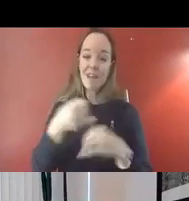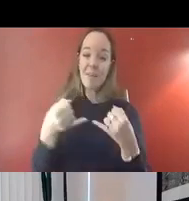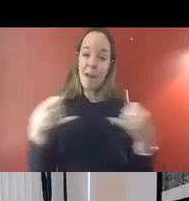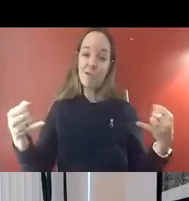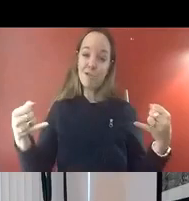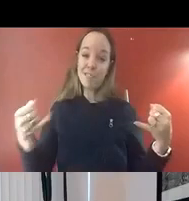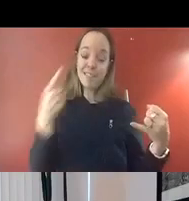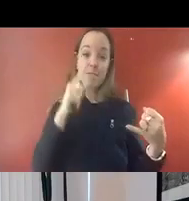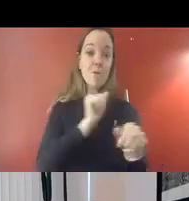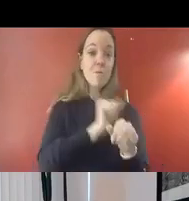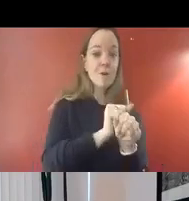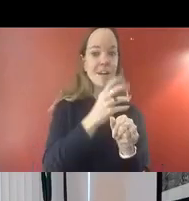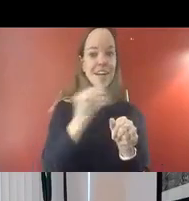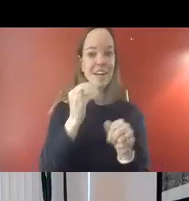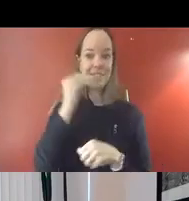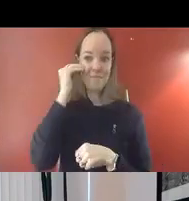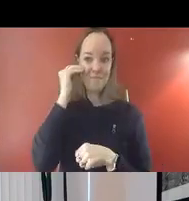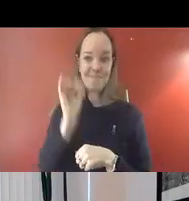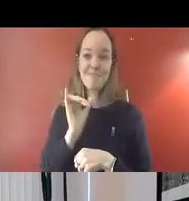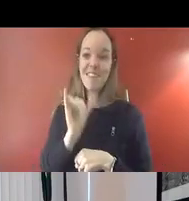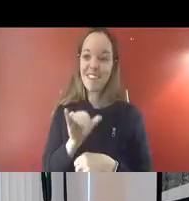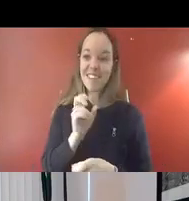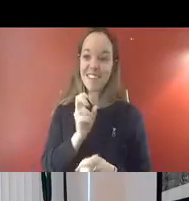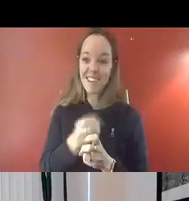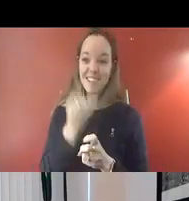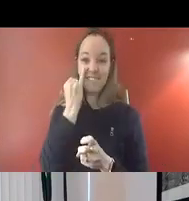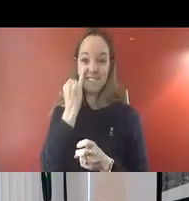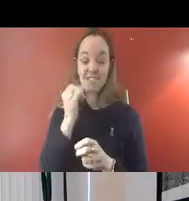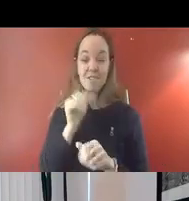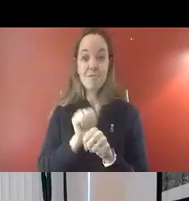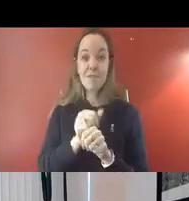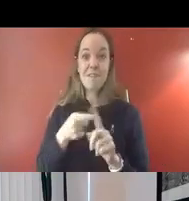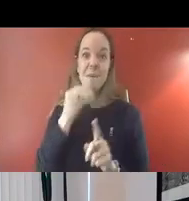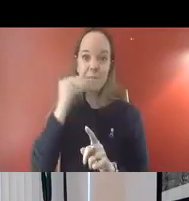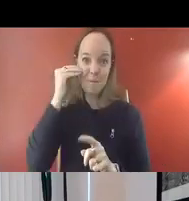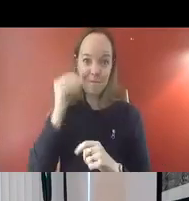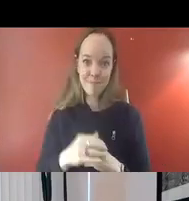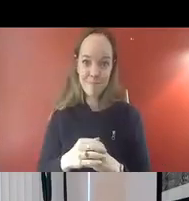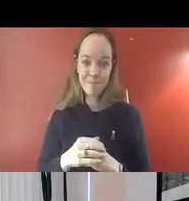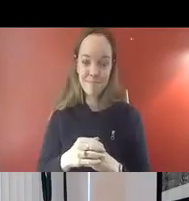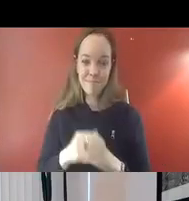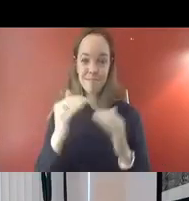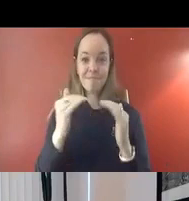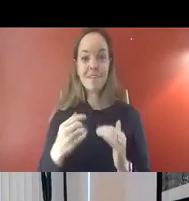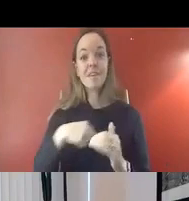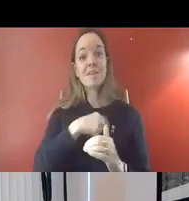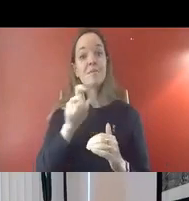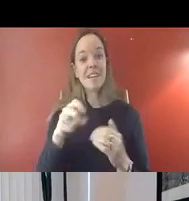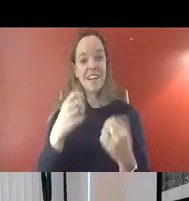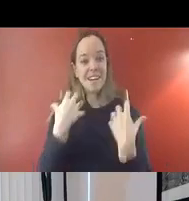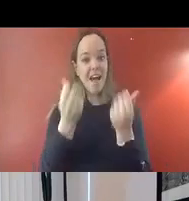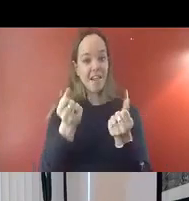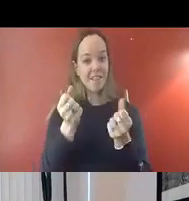those of us that are working at home. We and this is particularly difficult for need healthy routines and we need to those of us that are working at home. We unplug from work in technology and the need healthy routines and we need to